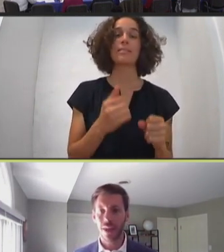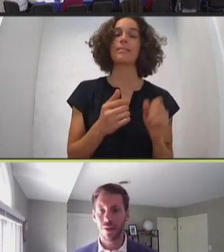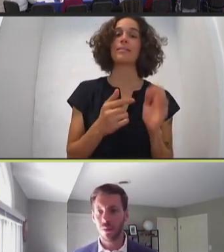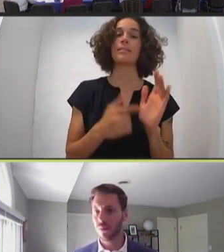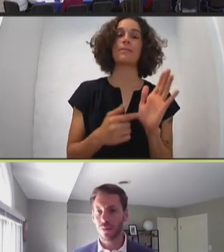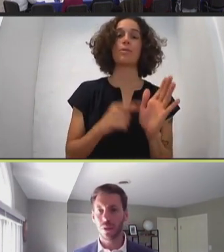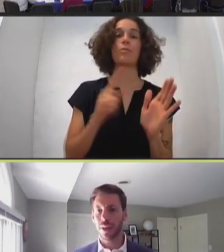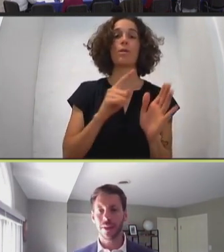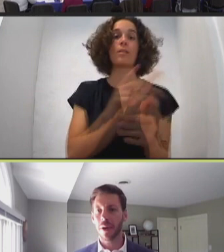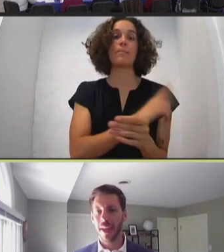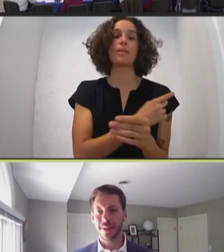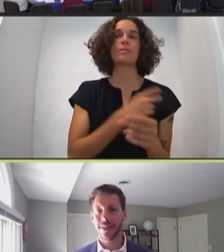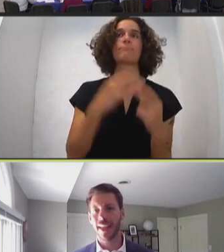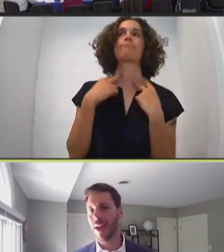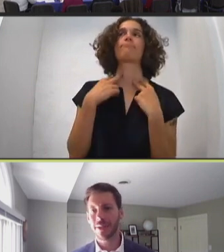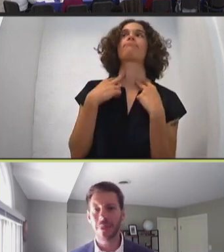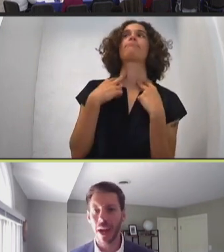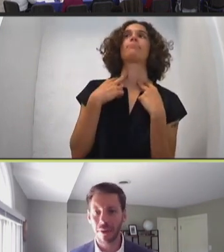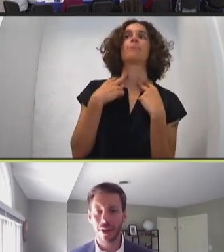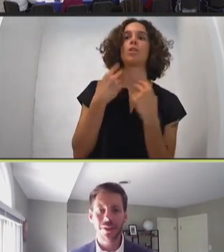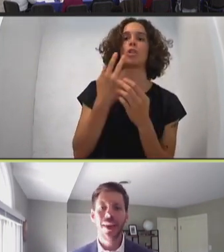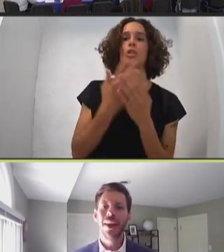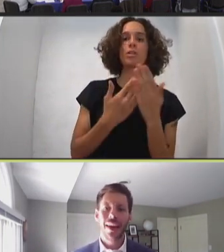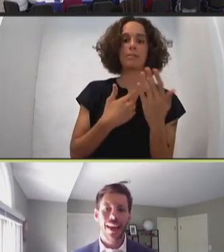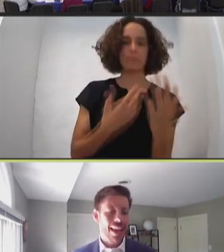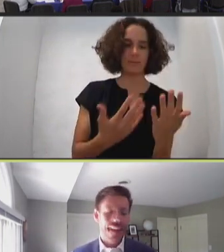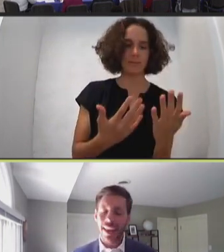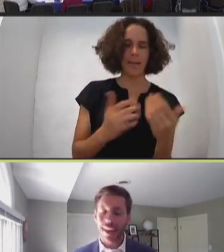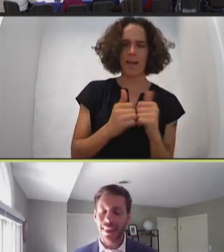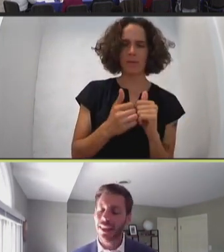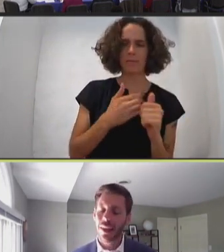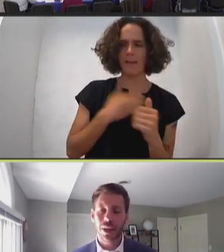kind of looking at their hands and saying, "How is this my fault?" I think what it